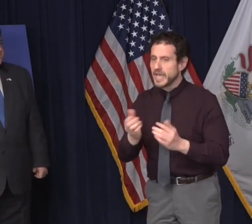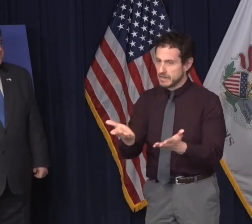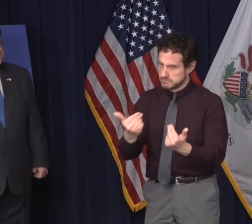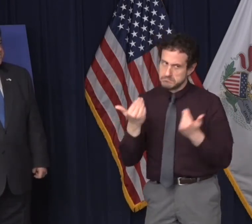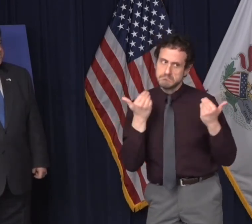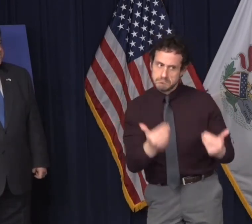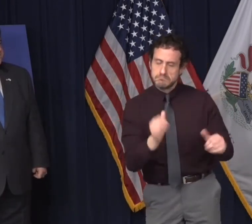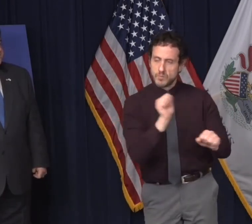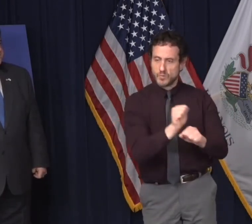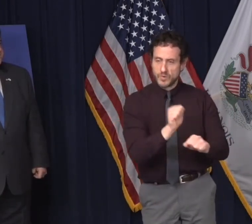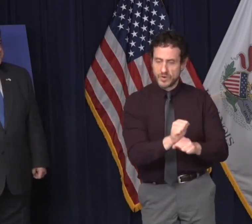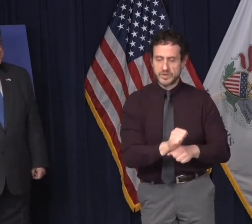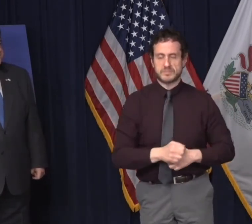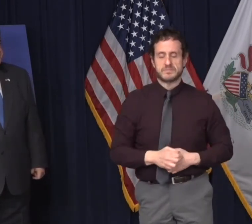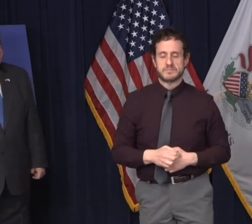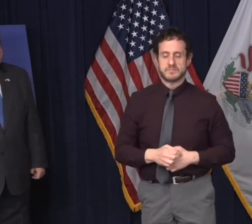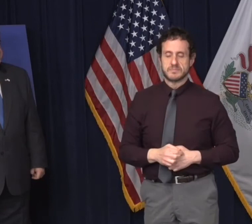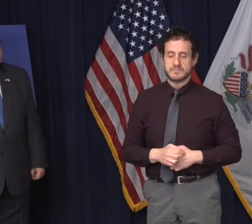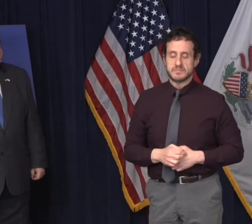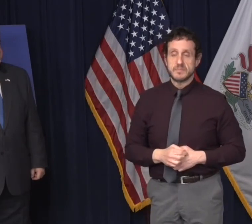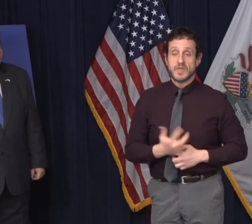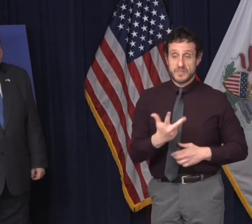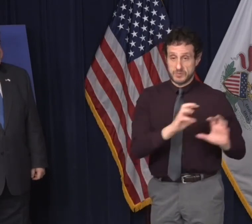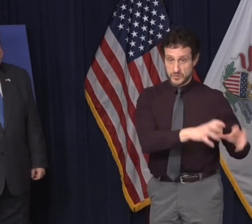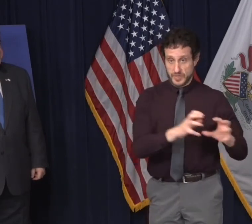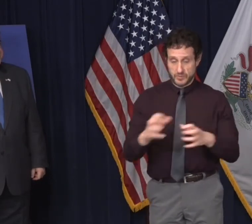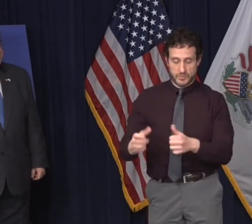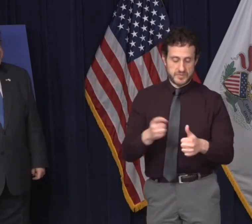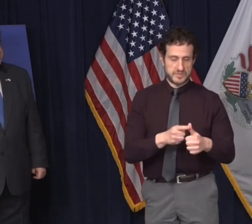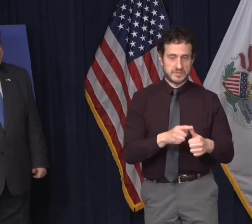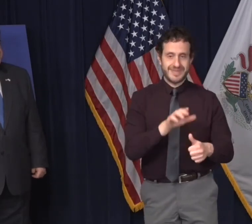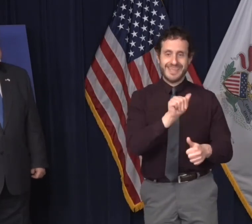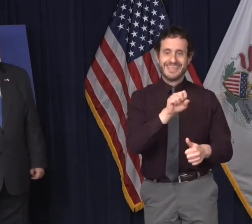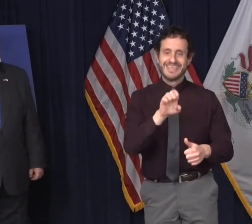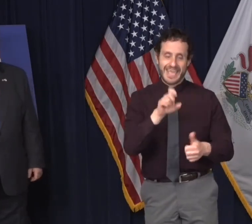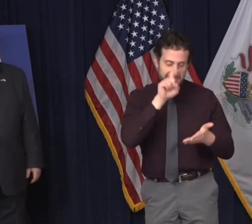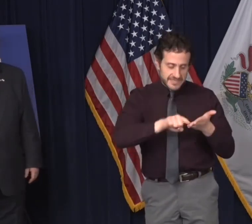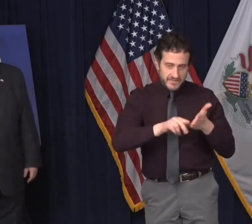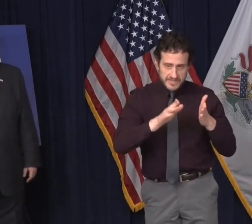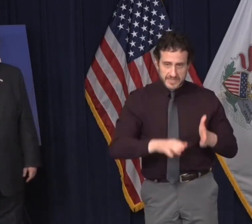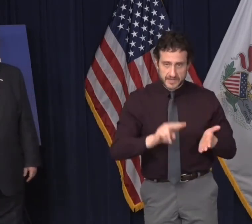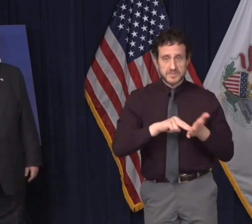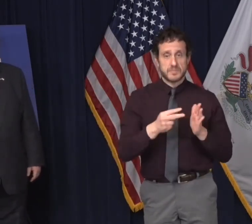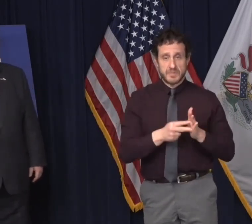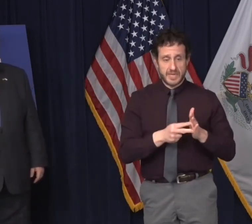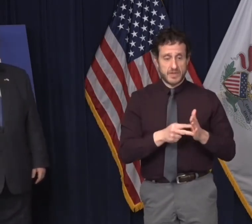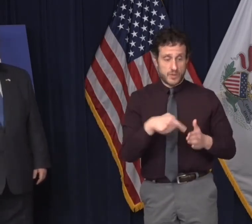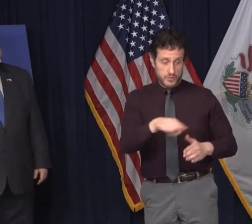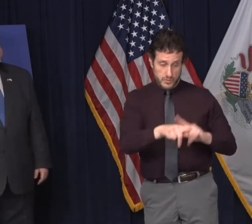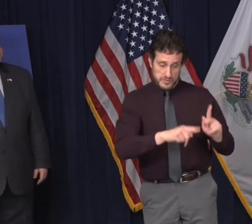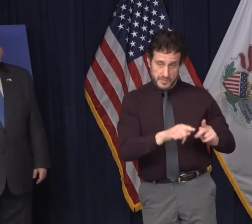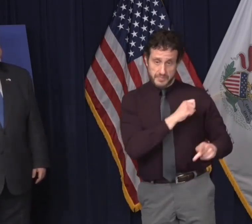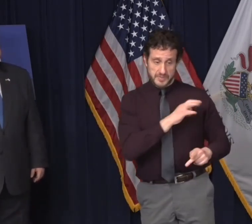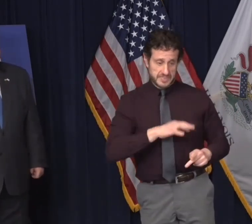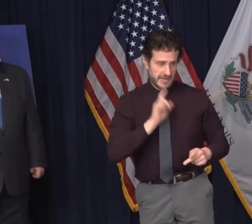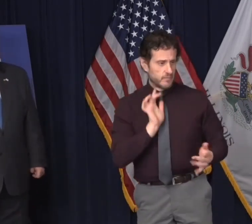THE CORE PERSONNEL FOR CONTACT TRACING EFFORTS LIES IN THREE WAYS. FIRST, CASE INVESTIGATORS.